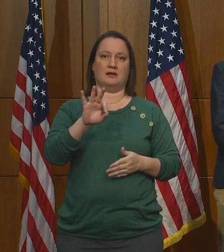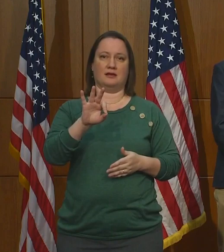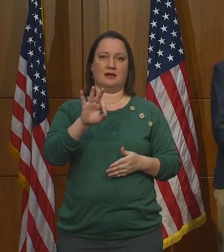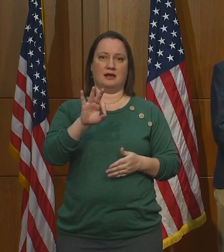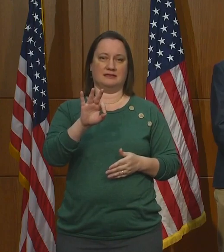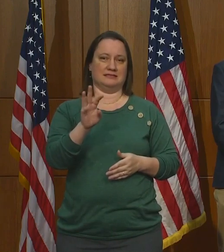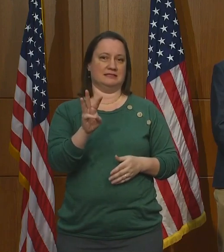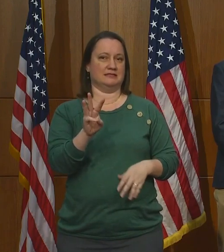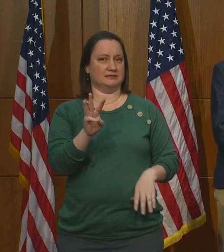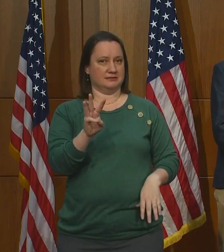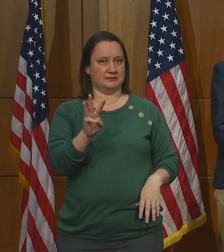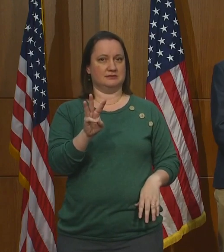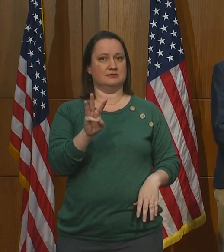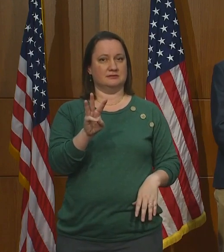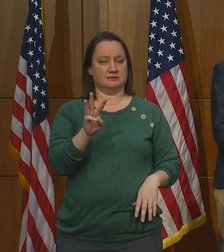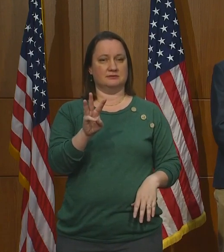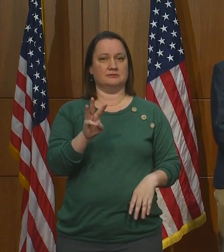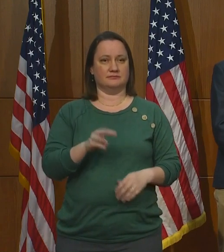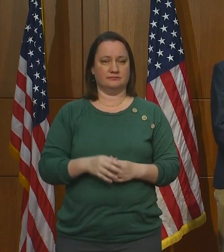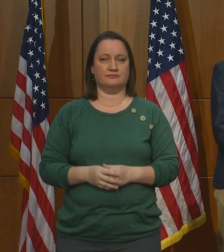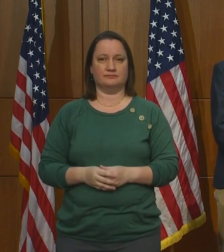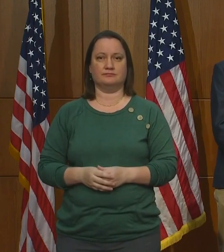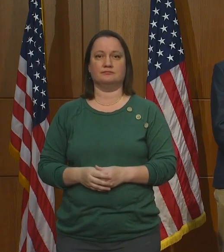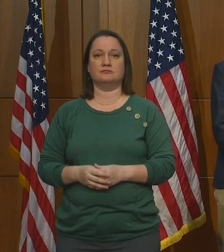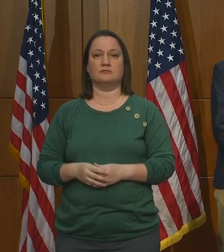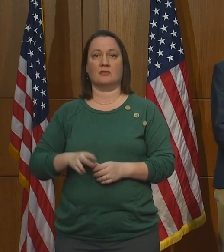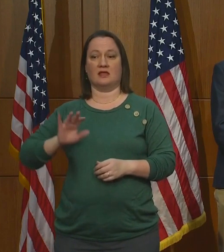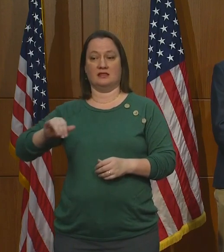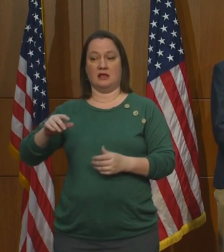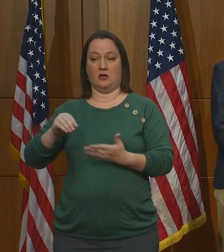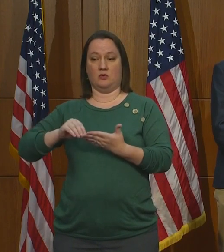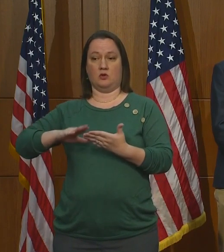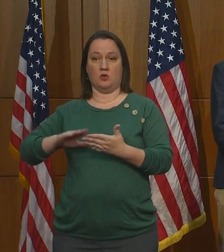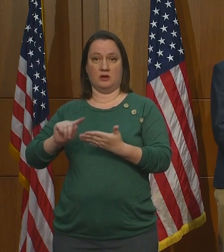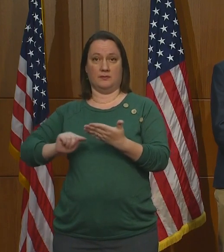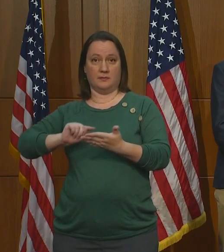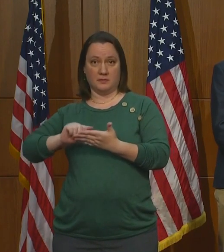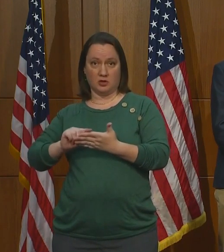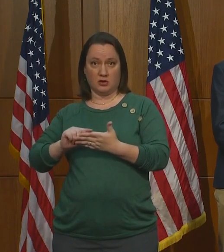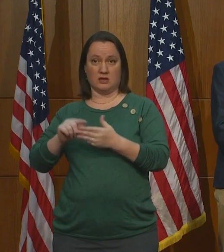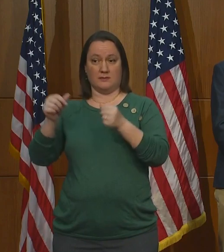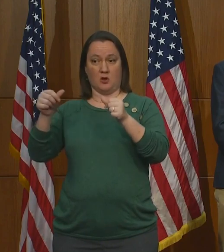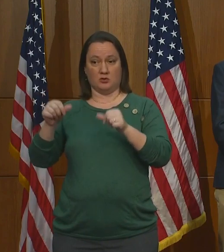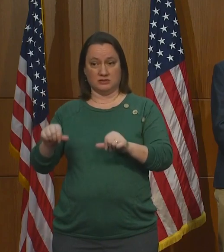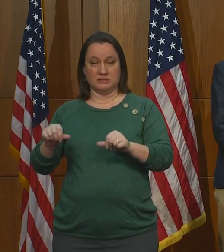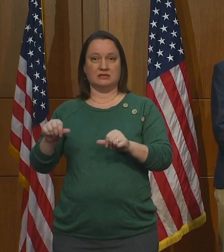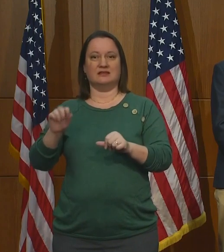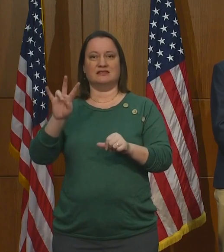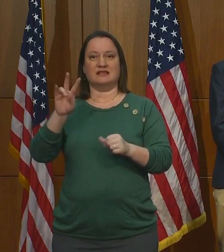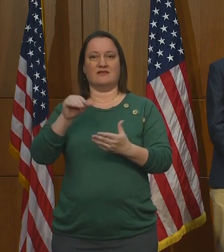DEATHS TO ONE THOUSAND FOUR HUNDRED AND NINETY. SIX WE